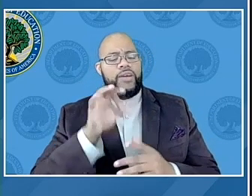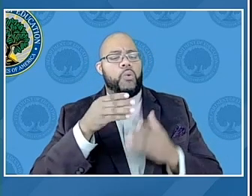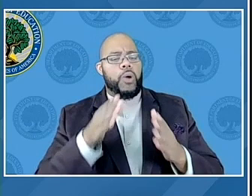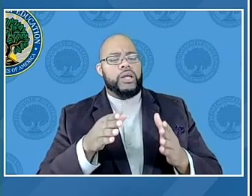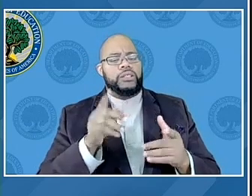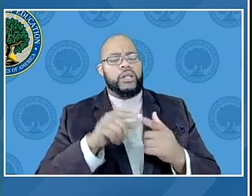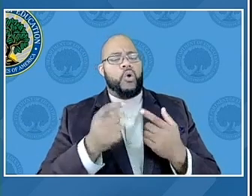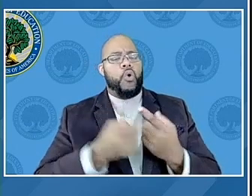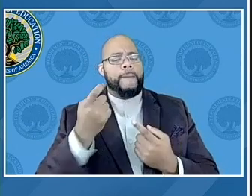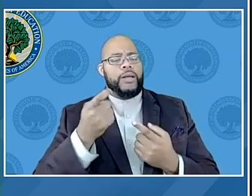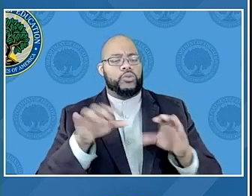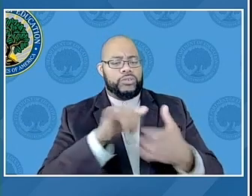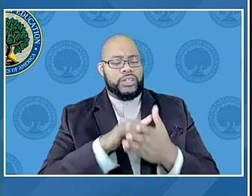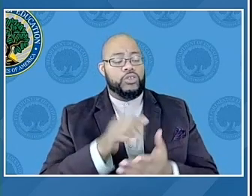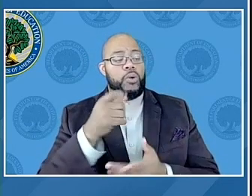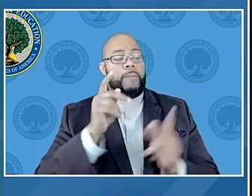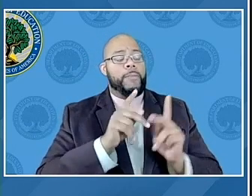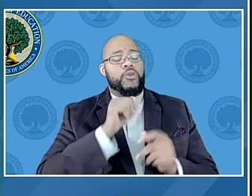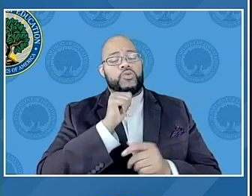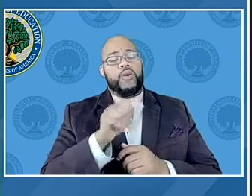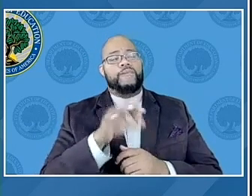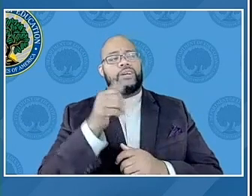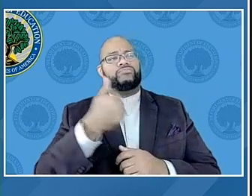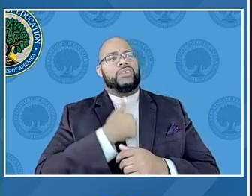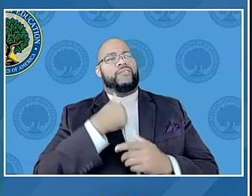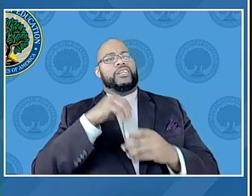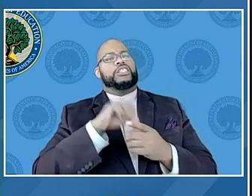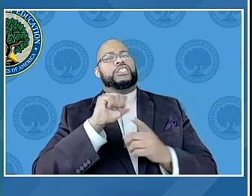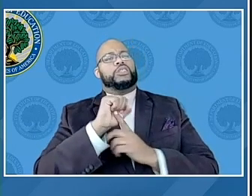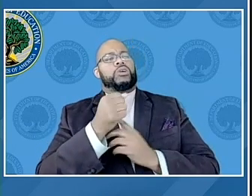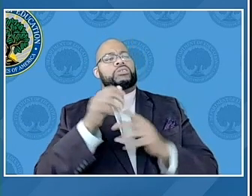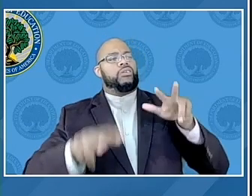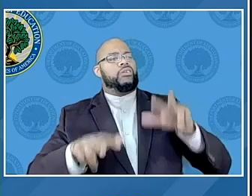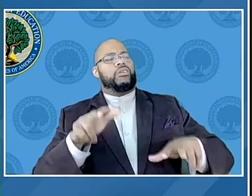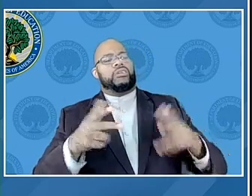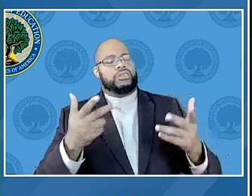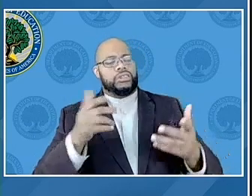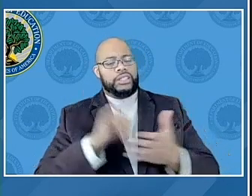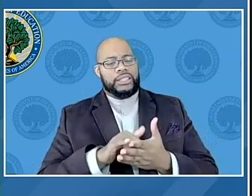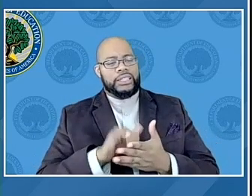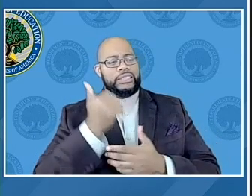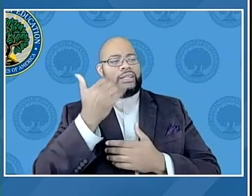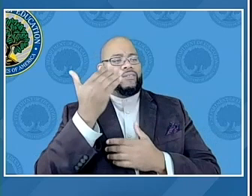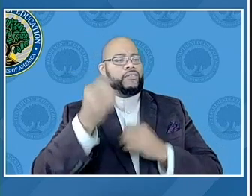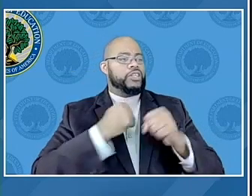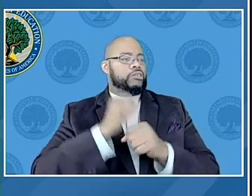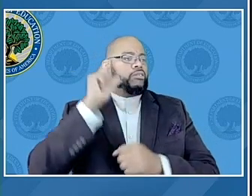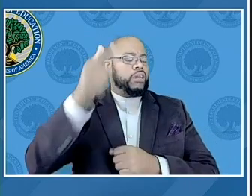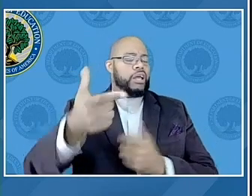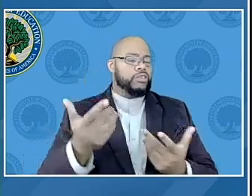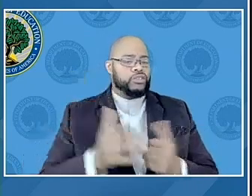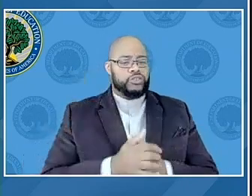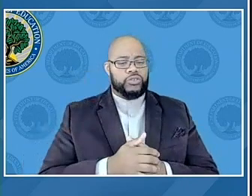do that so people don't find themselves in these situations where 10, 15 years down the road that they still haven't enrolled